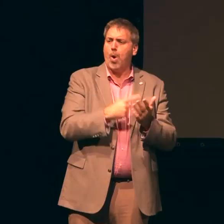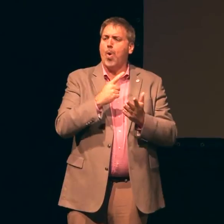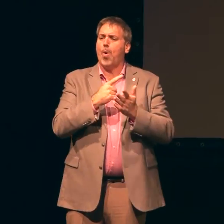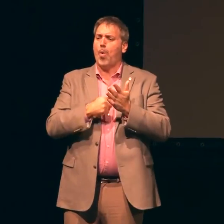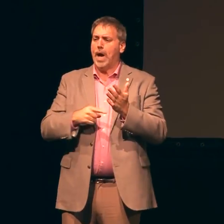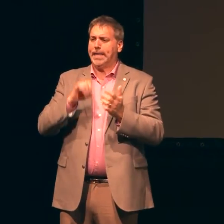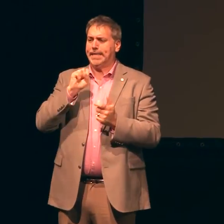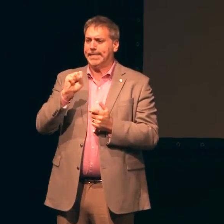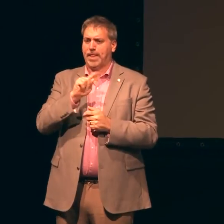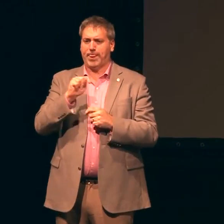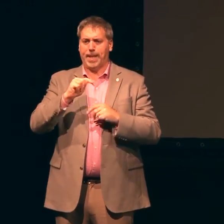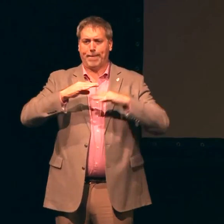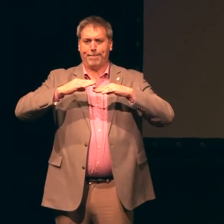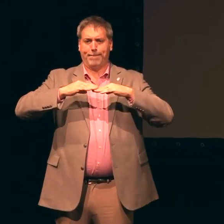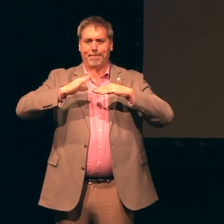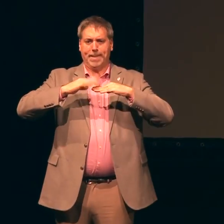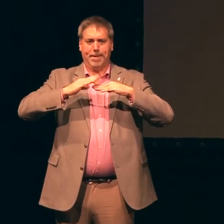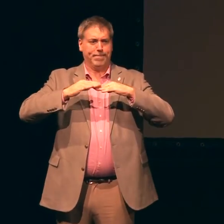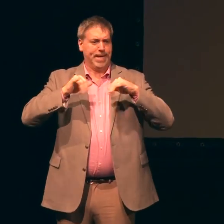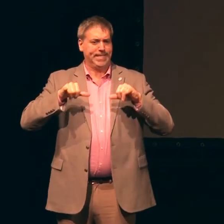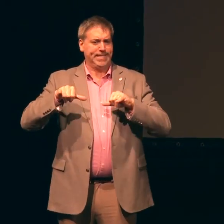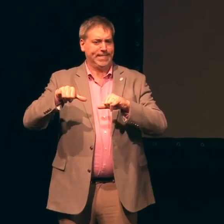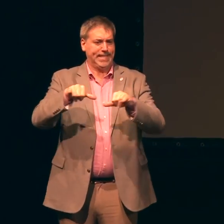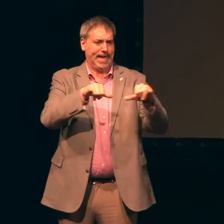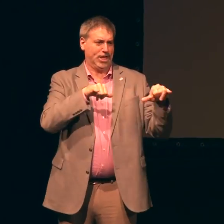using their individual expertise and they said,